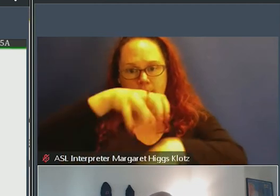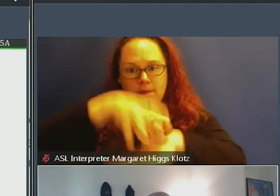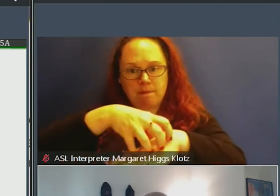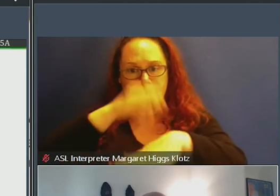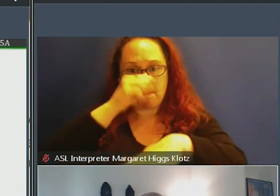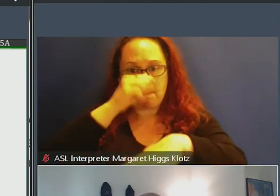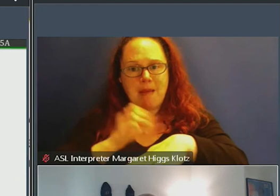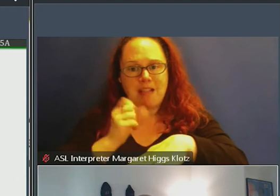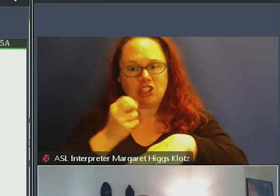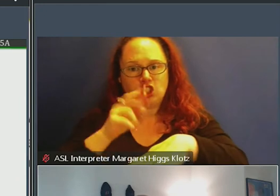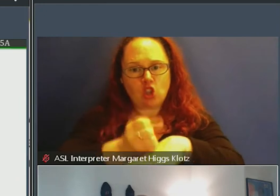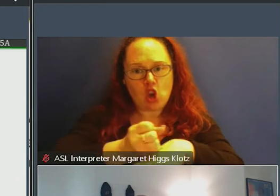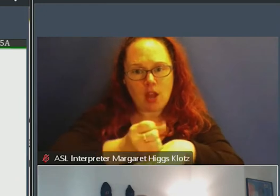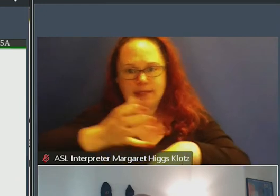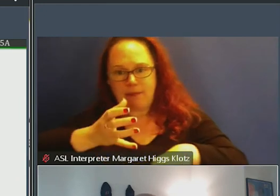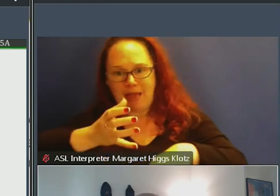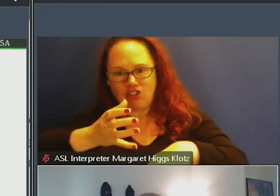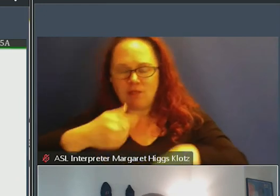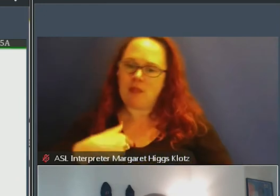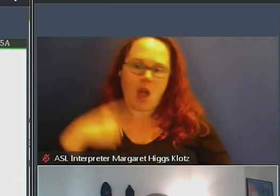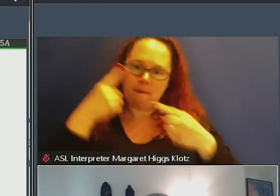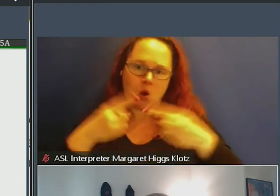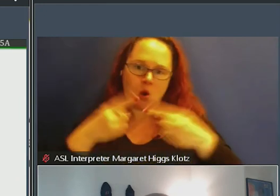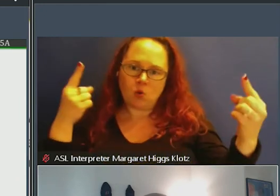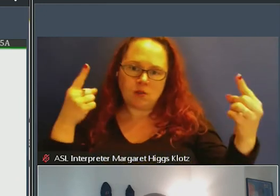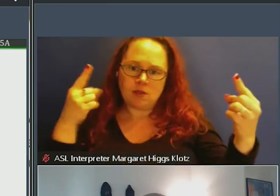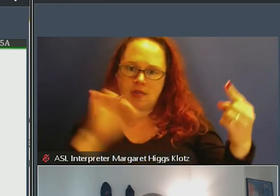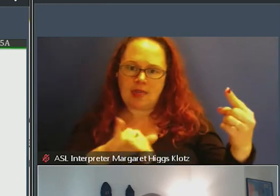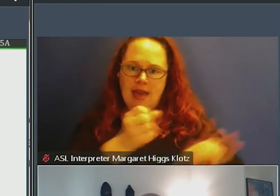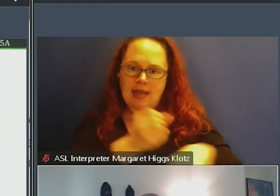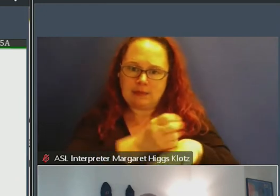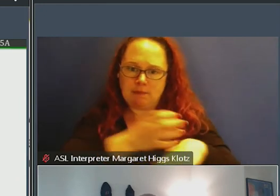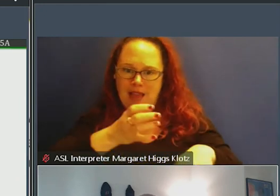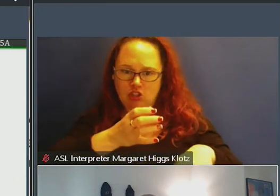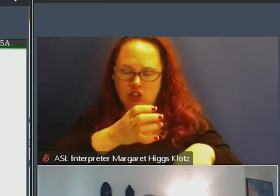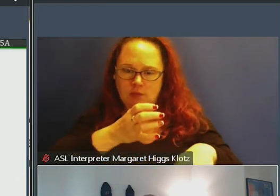I have indicated oppose this expansion briefly. Just want to echo everybody else's sentiment.